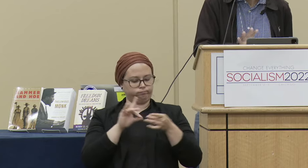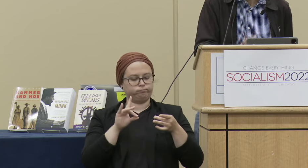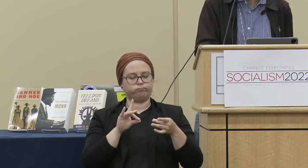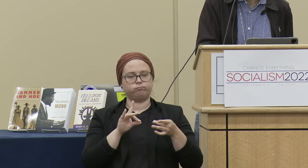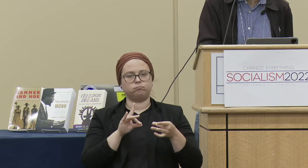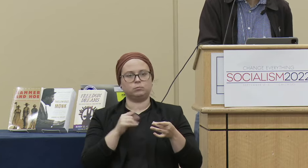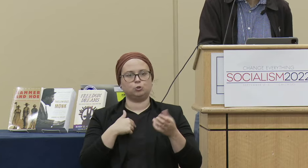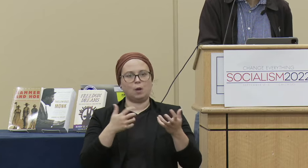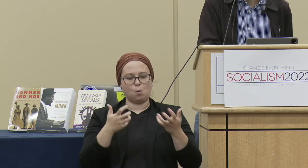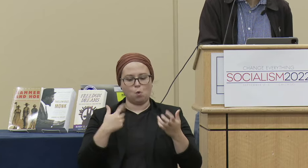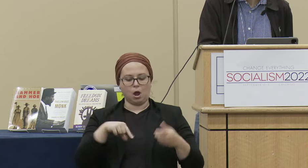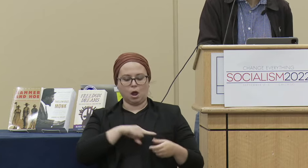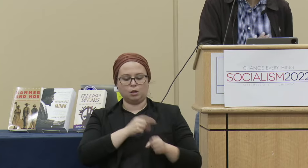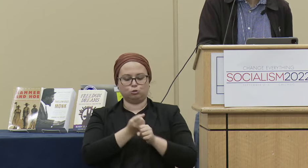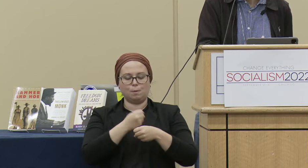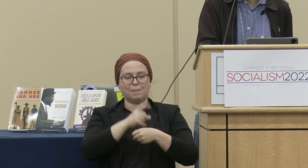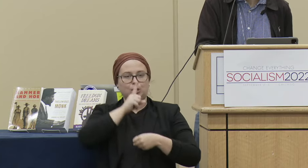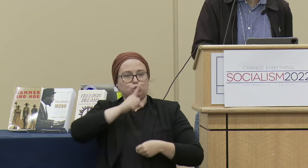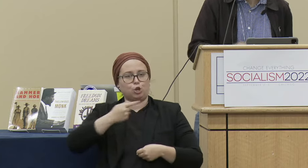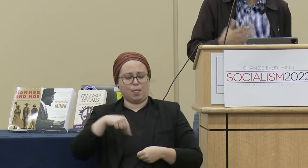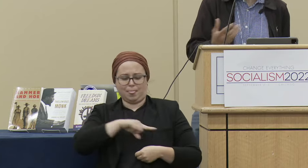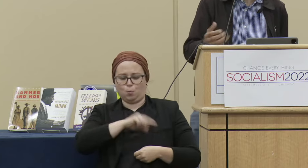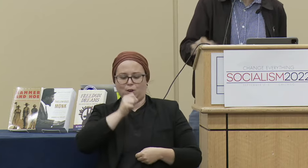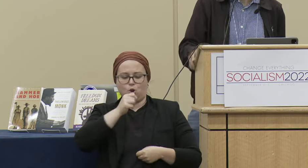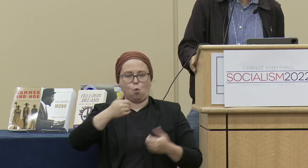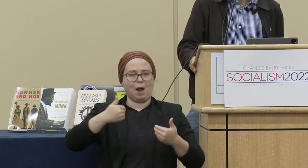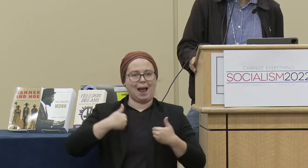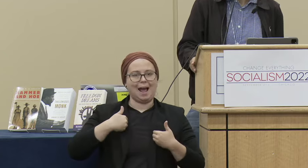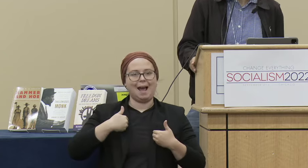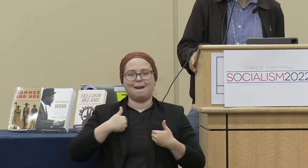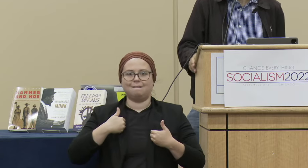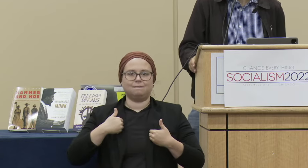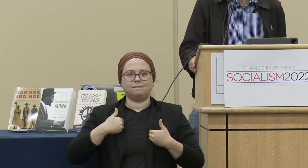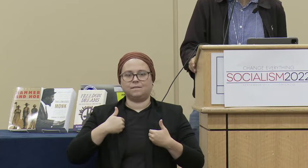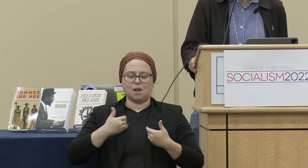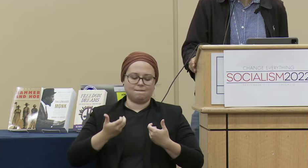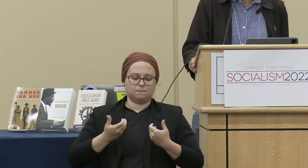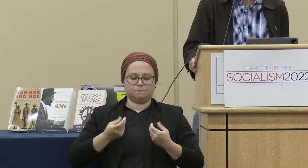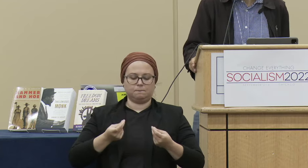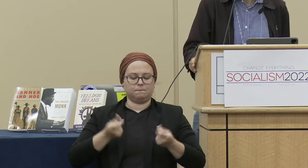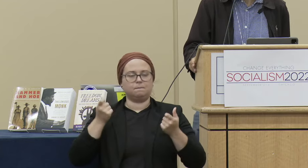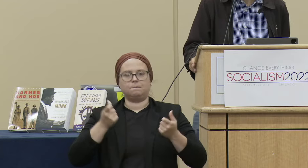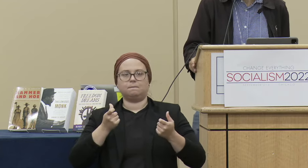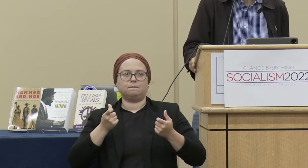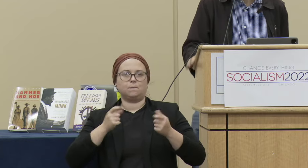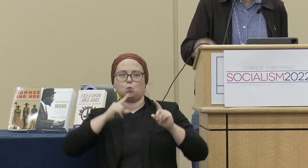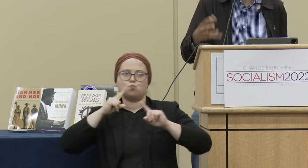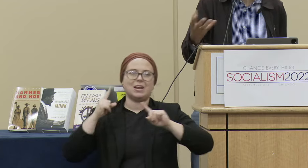want to say all that, because I just want us to make sure that